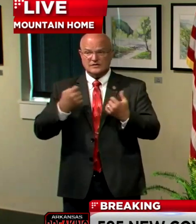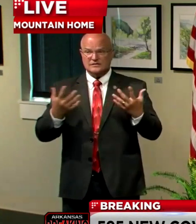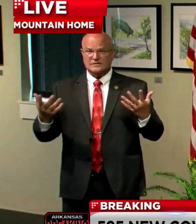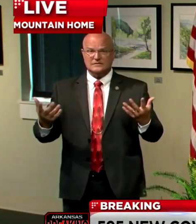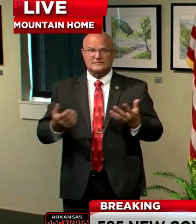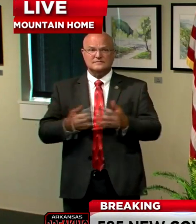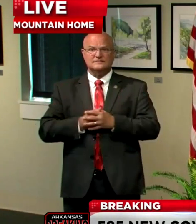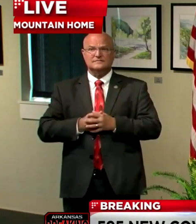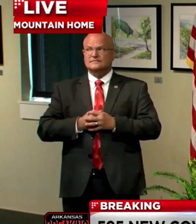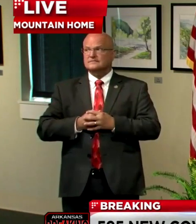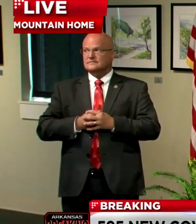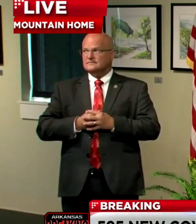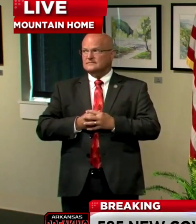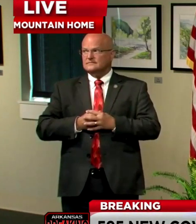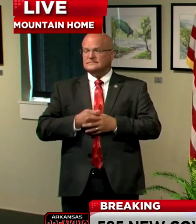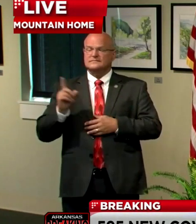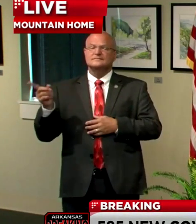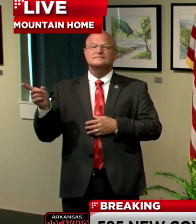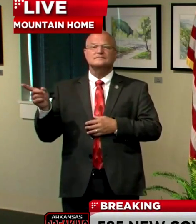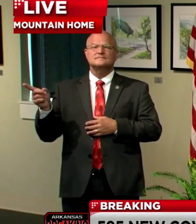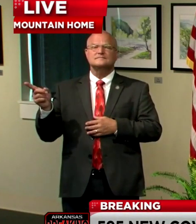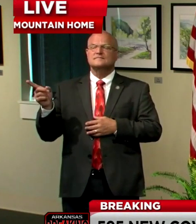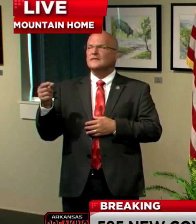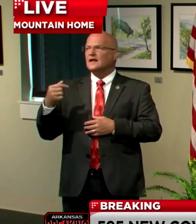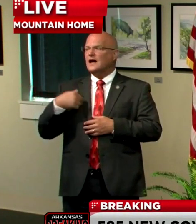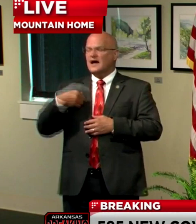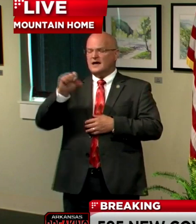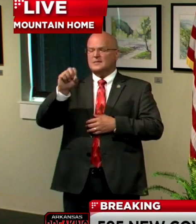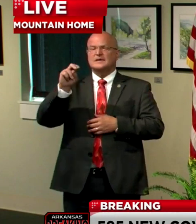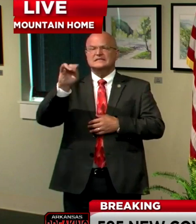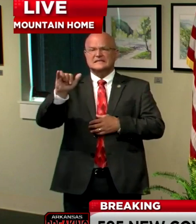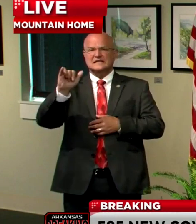GOVERNOR. Governor: THANK YOU DOCTOR SMITH. WITH THAT WE WILL BE HAPPY TO